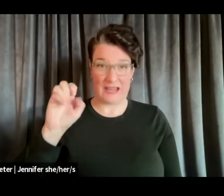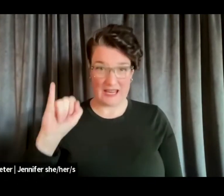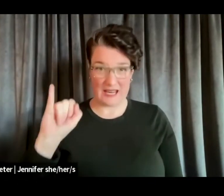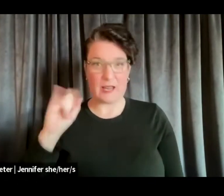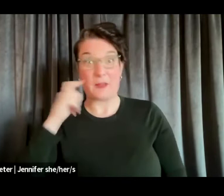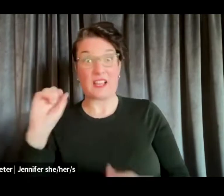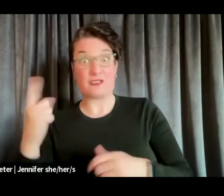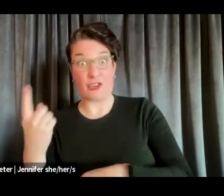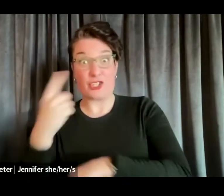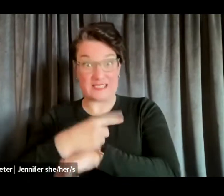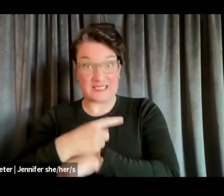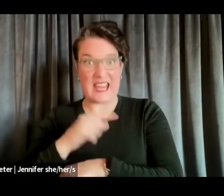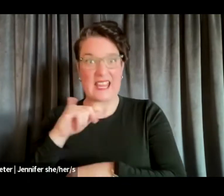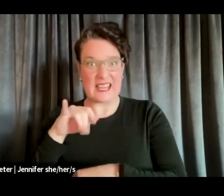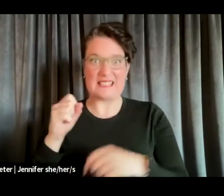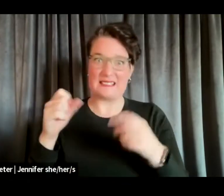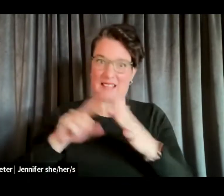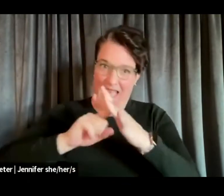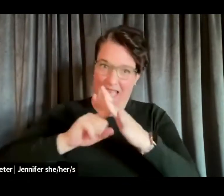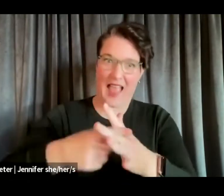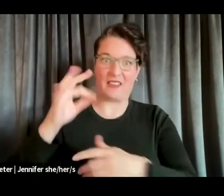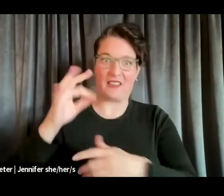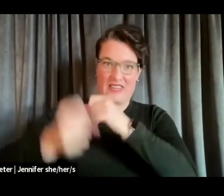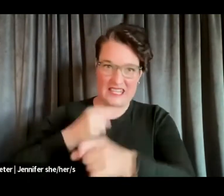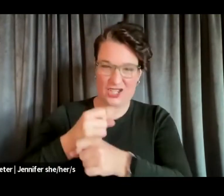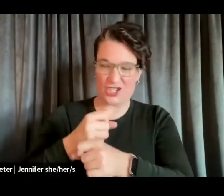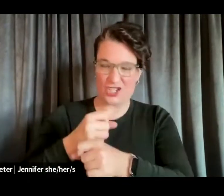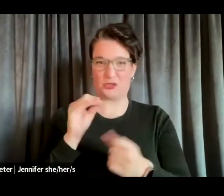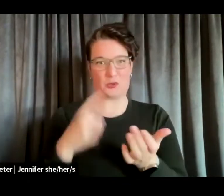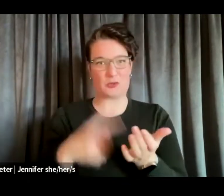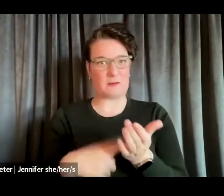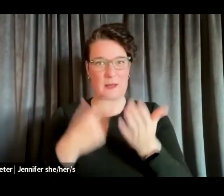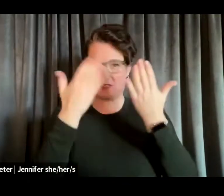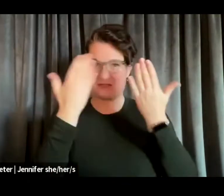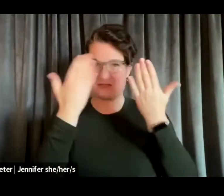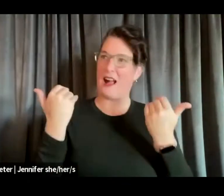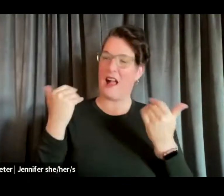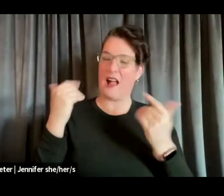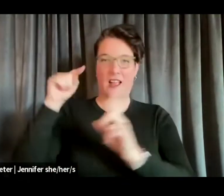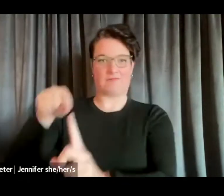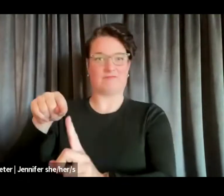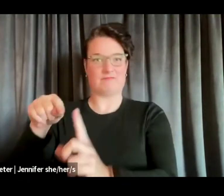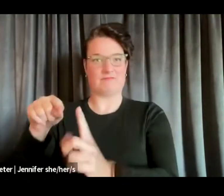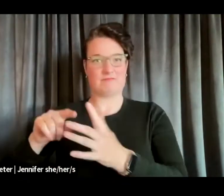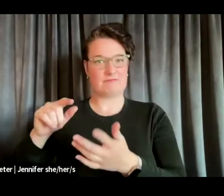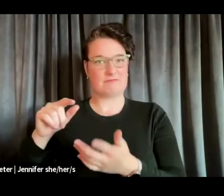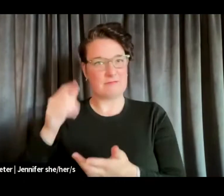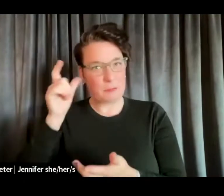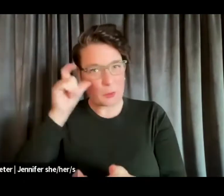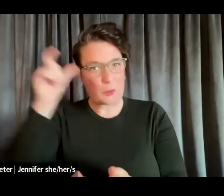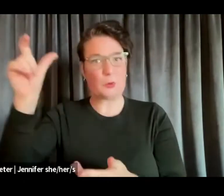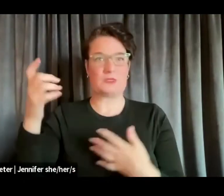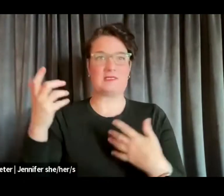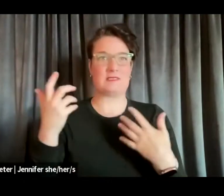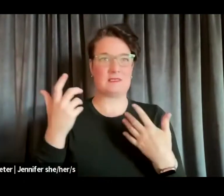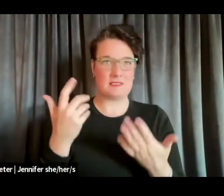So we don't really say like, oh, this is Rosh Chodesh. Tishrei the head of the month of Tishrei, cuz we're so focused on the whole year.